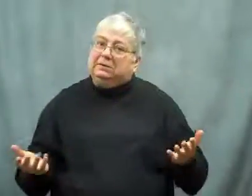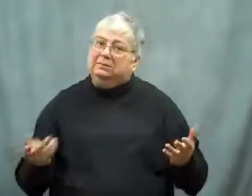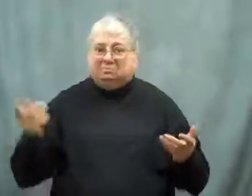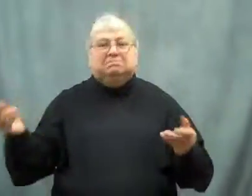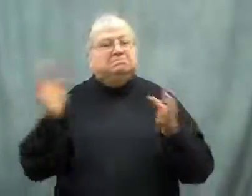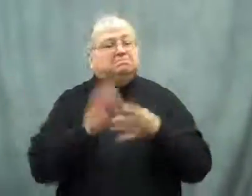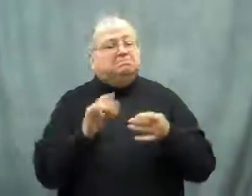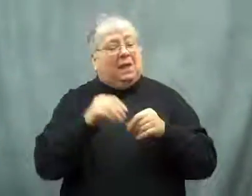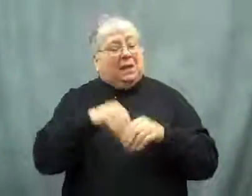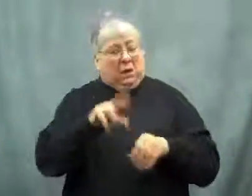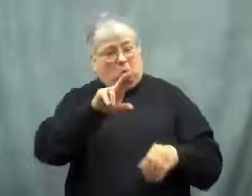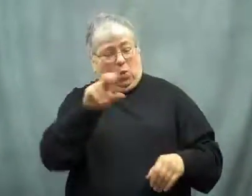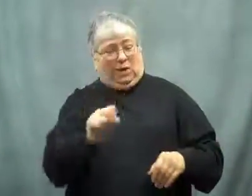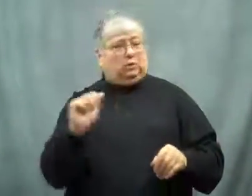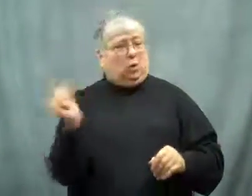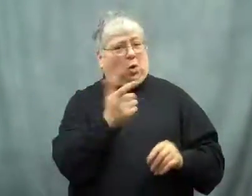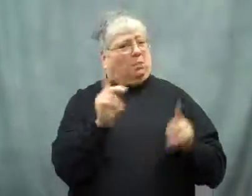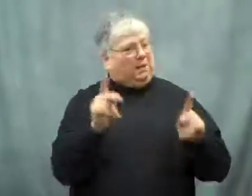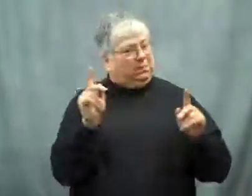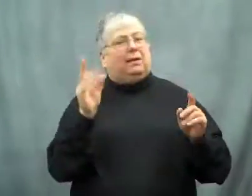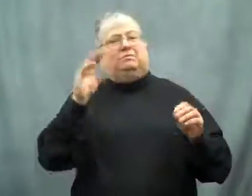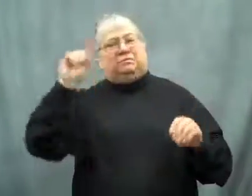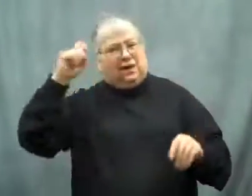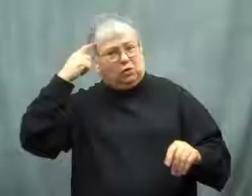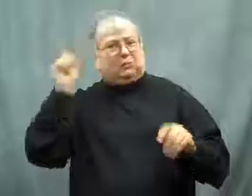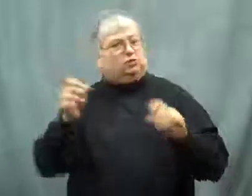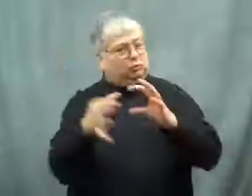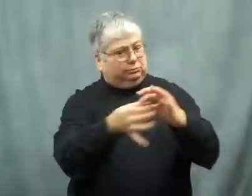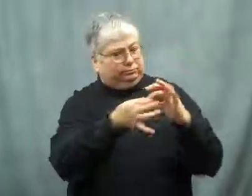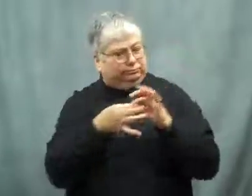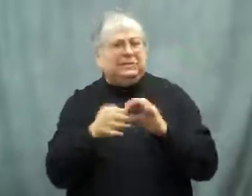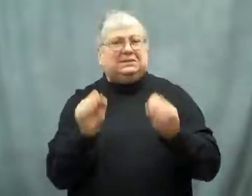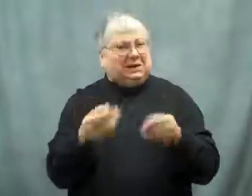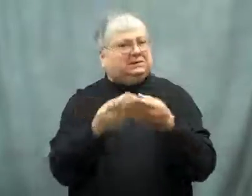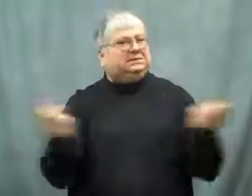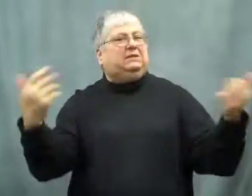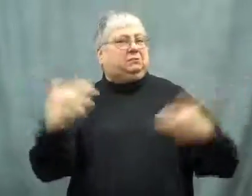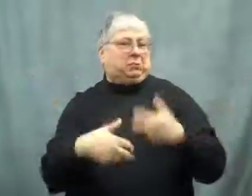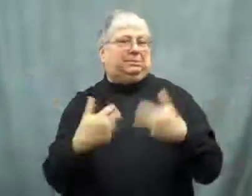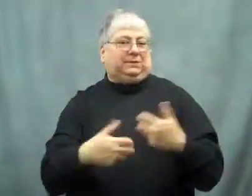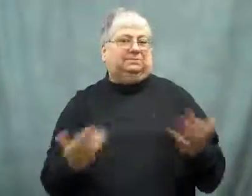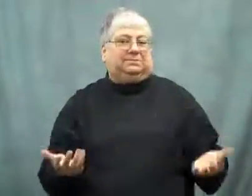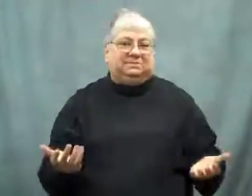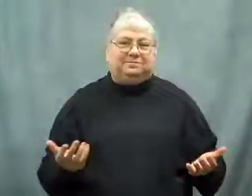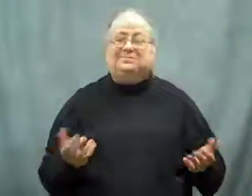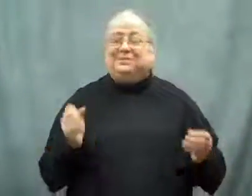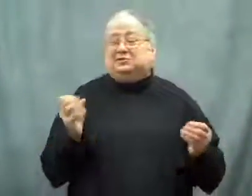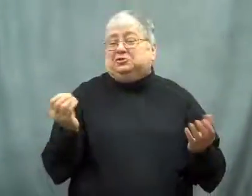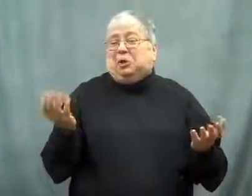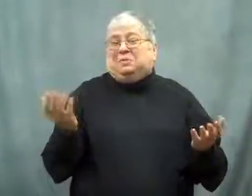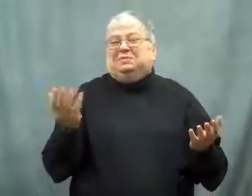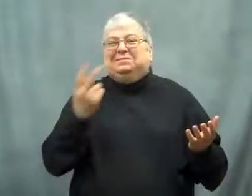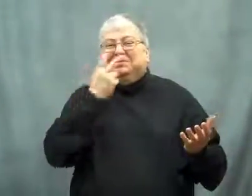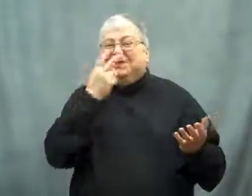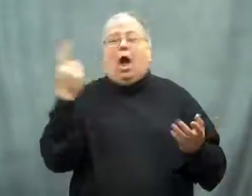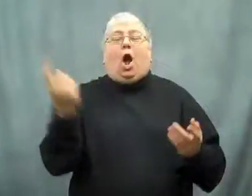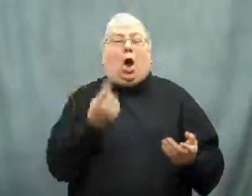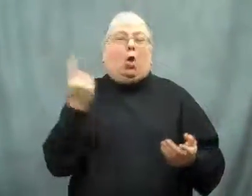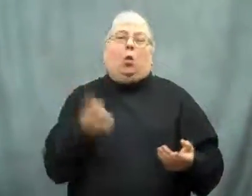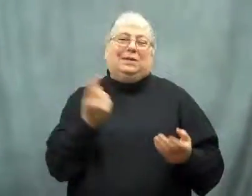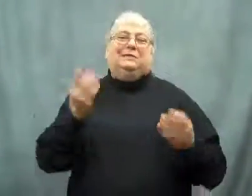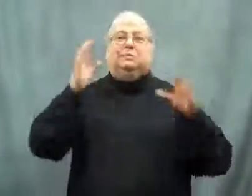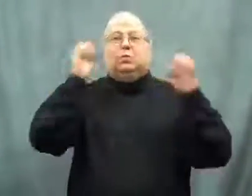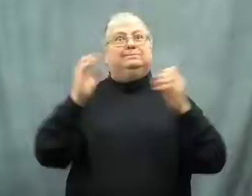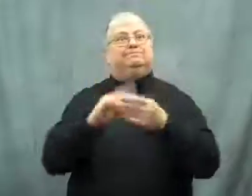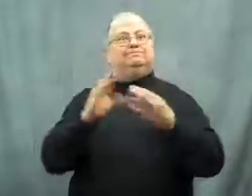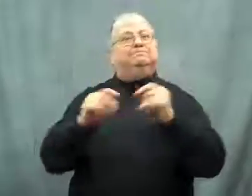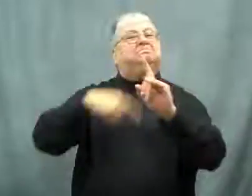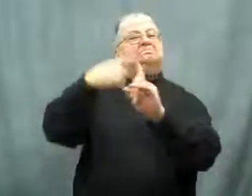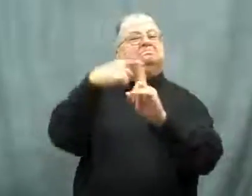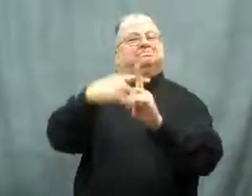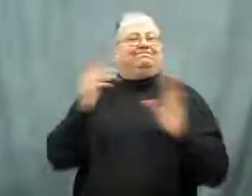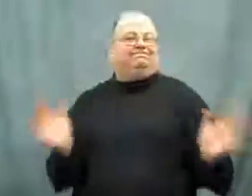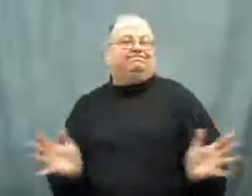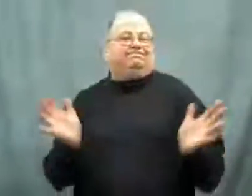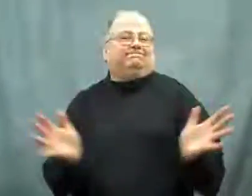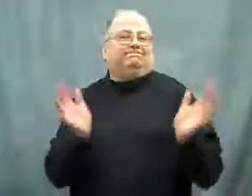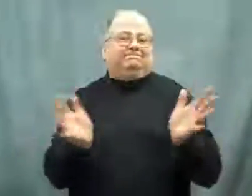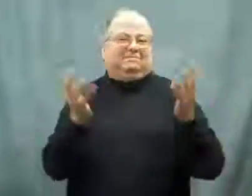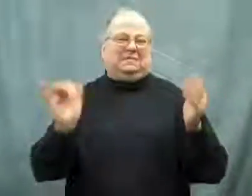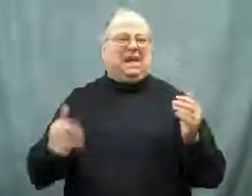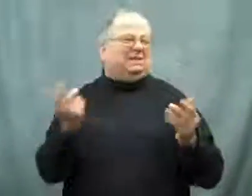He said if the government and the citizens worked together, problems could be solved.